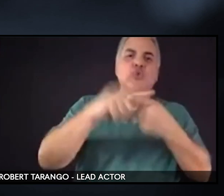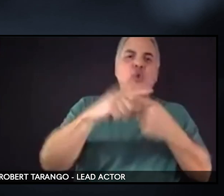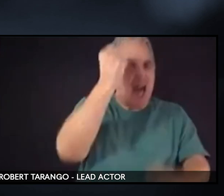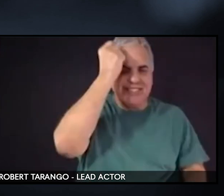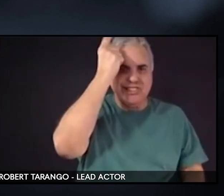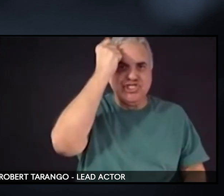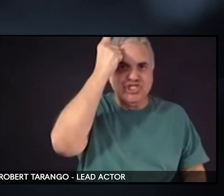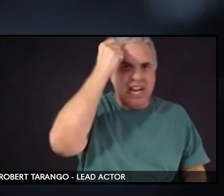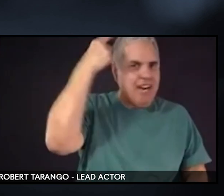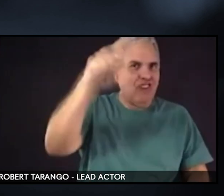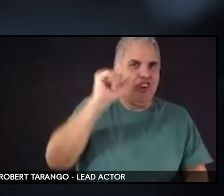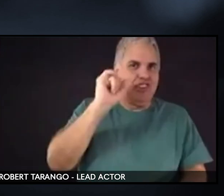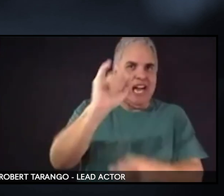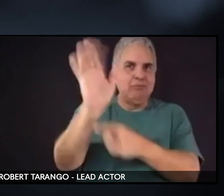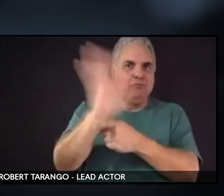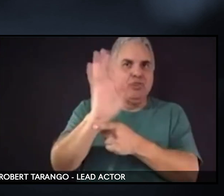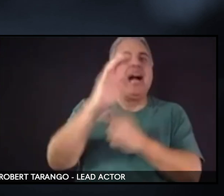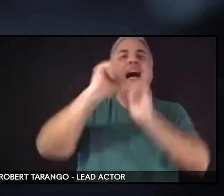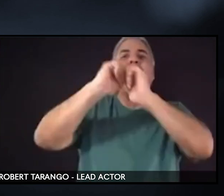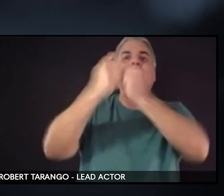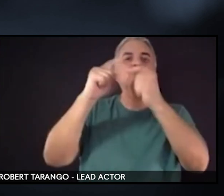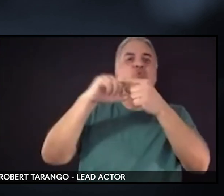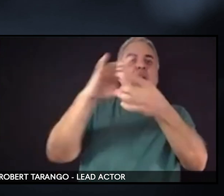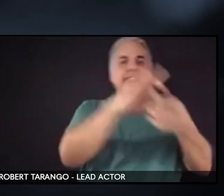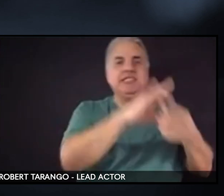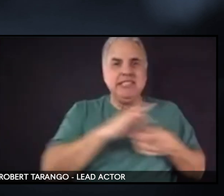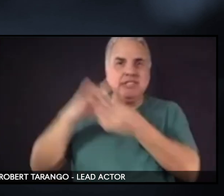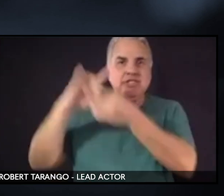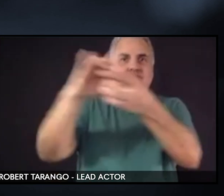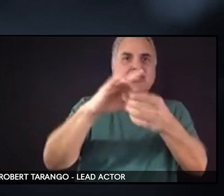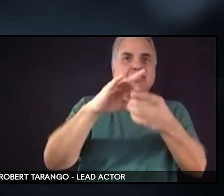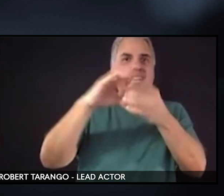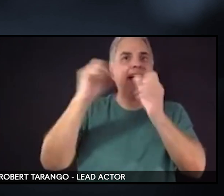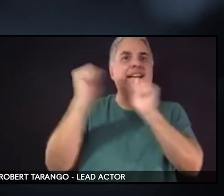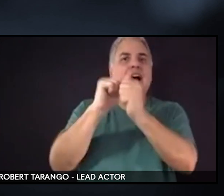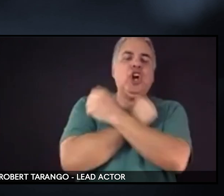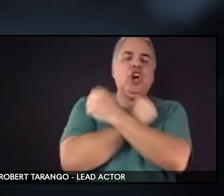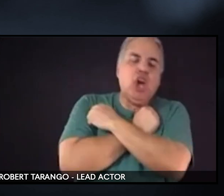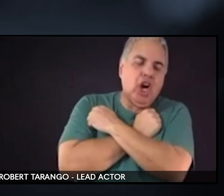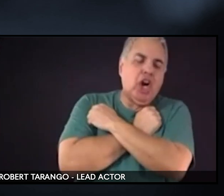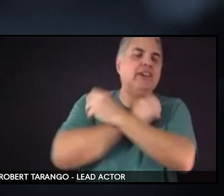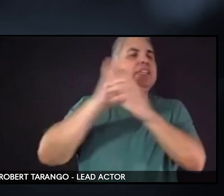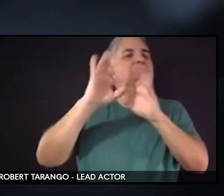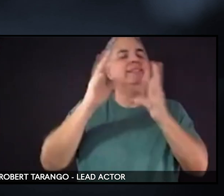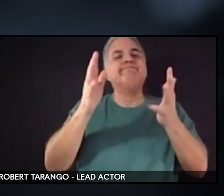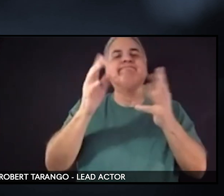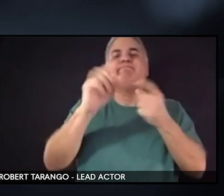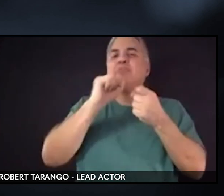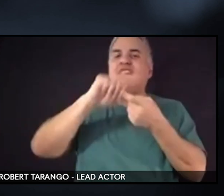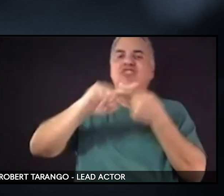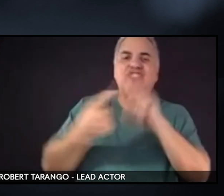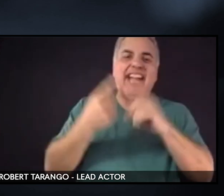outlook. I feel like I can change the world's understanding, our collective